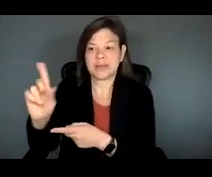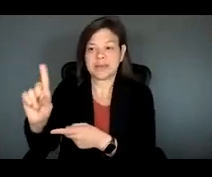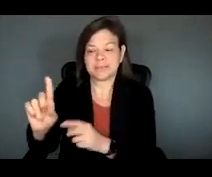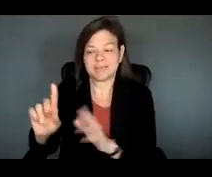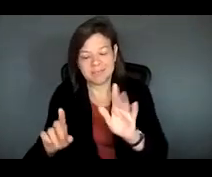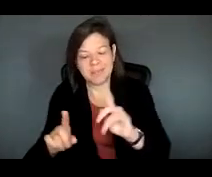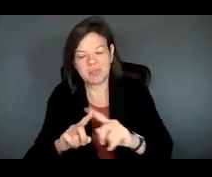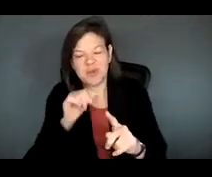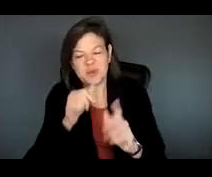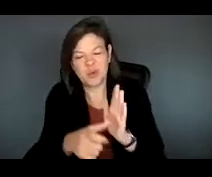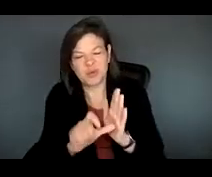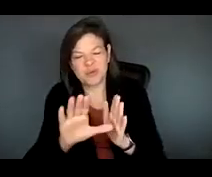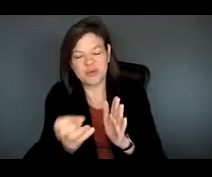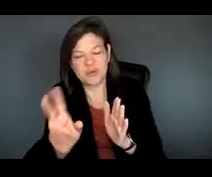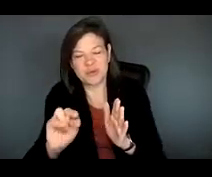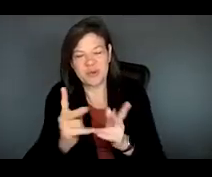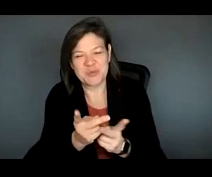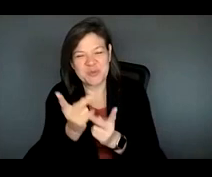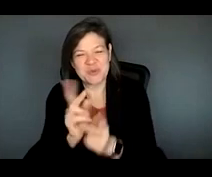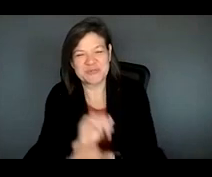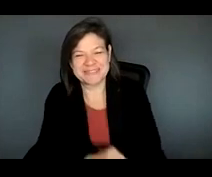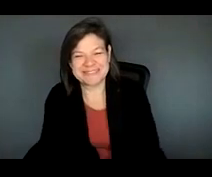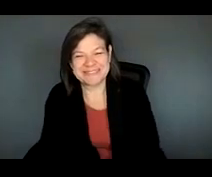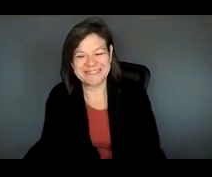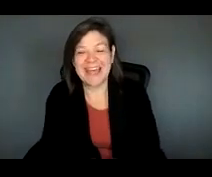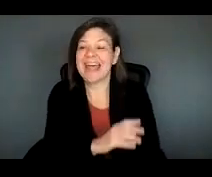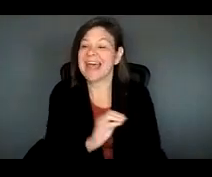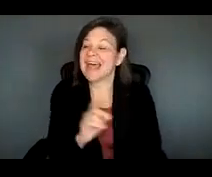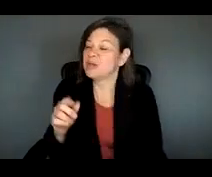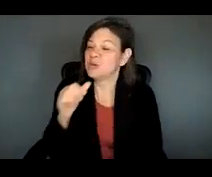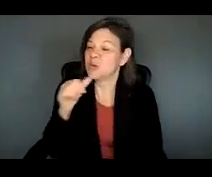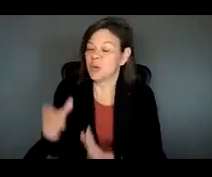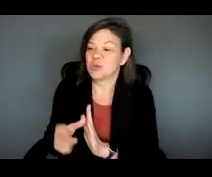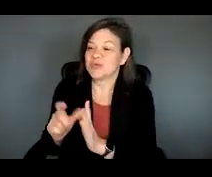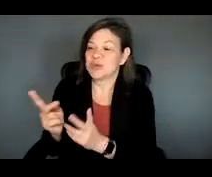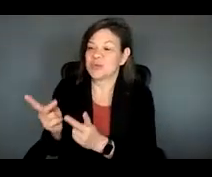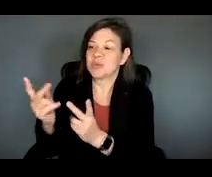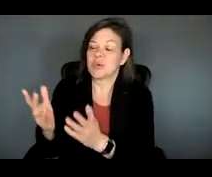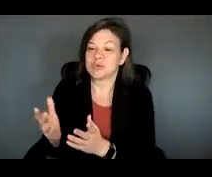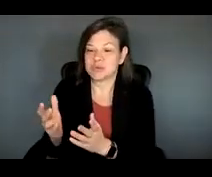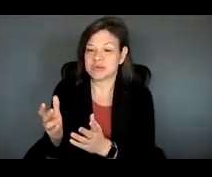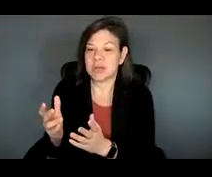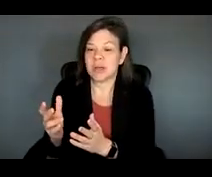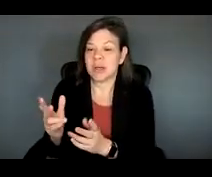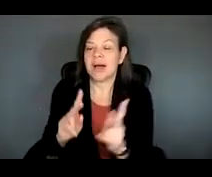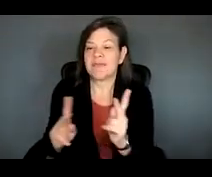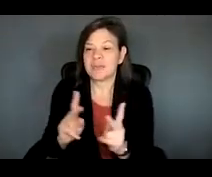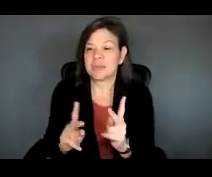reviewing your own proposal. Nor would you be reviewing proposal of close colleagues